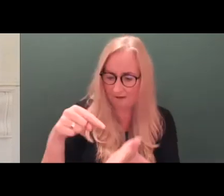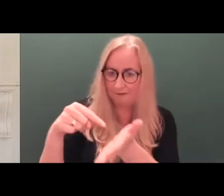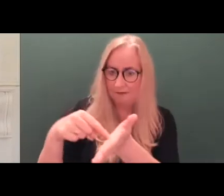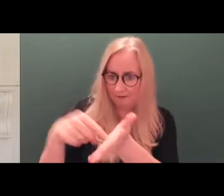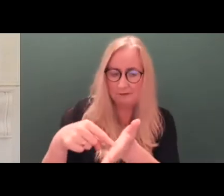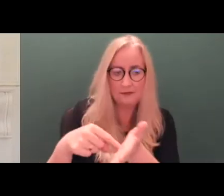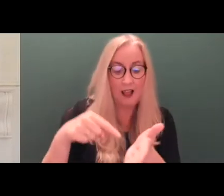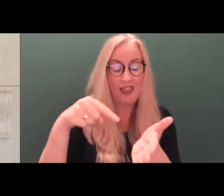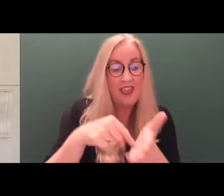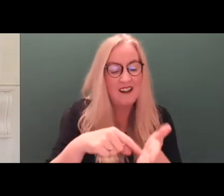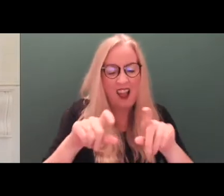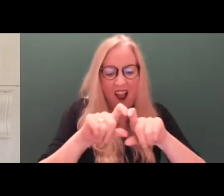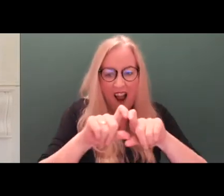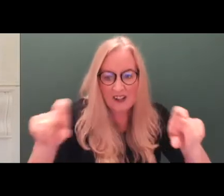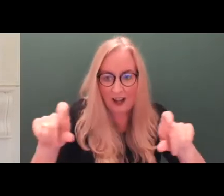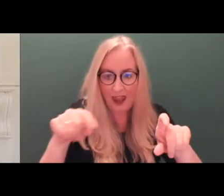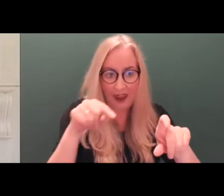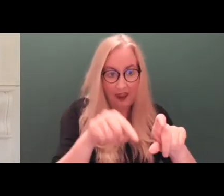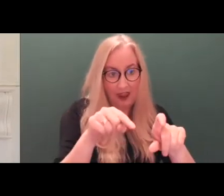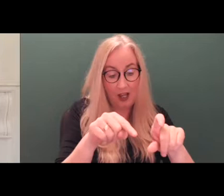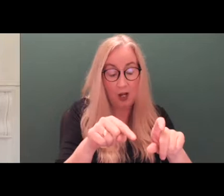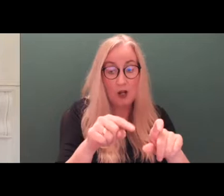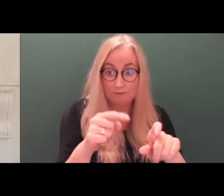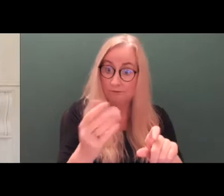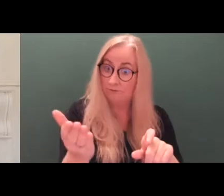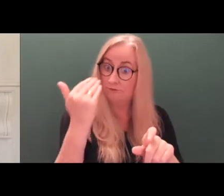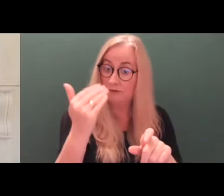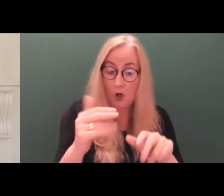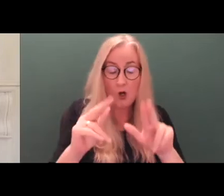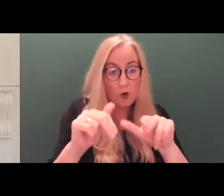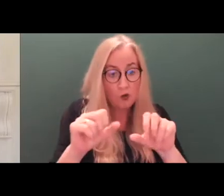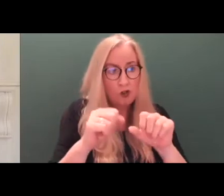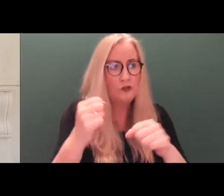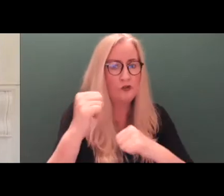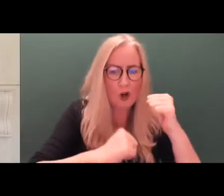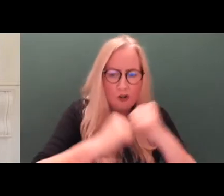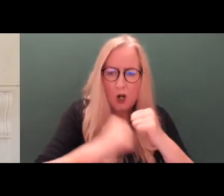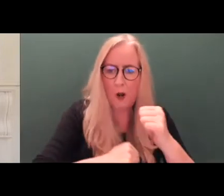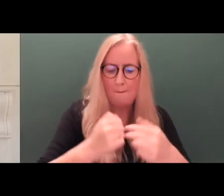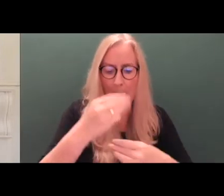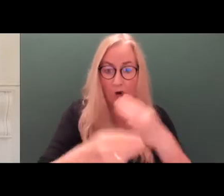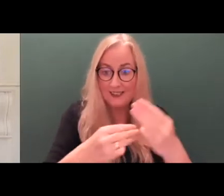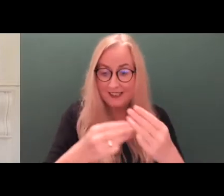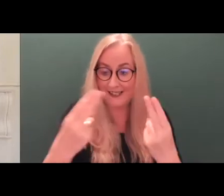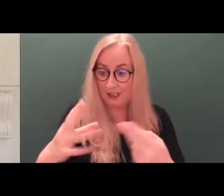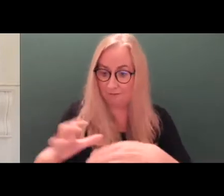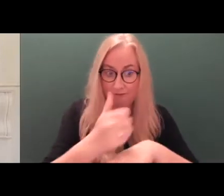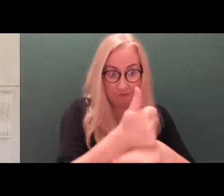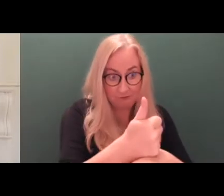is an article that not only demands new structures and processes to be put in place, but also demands